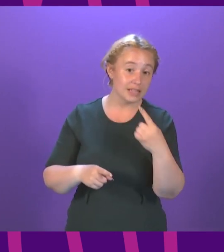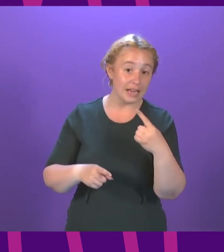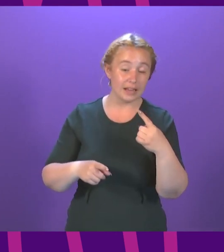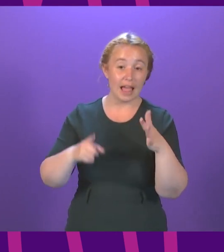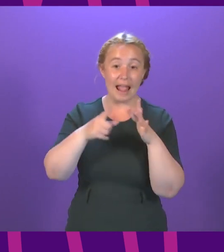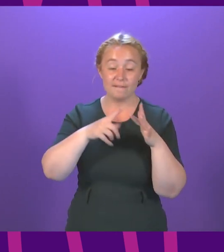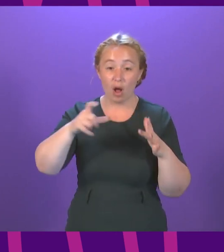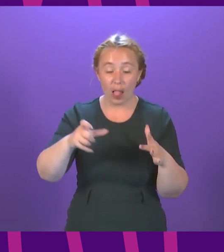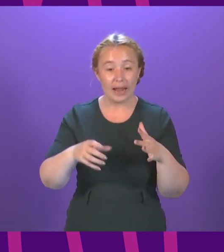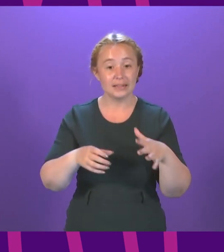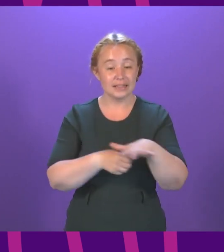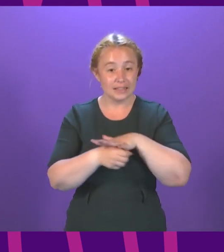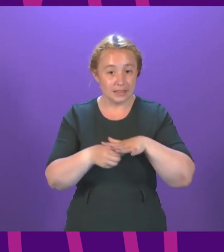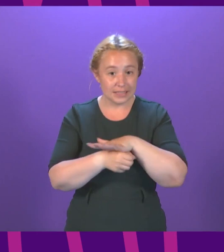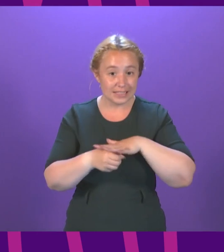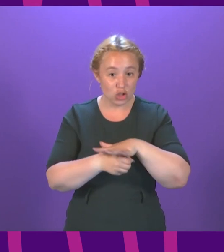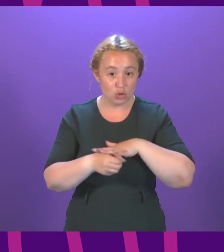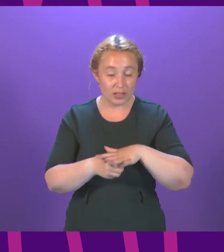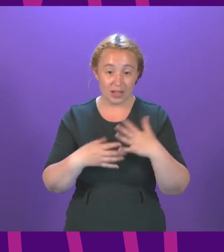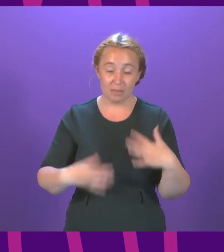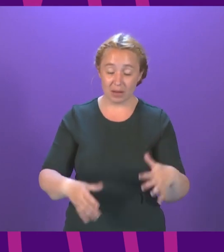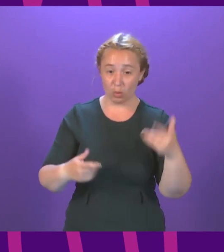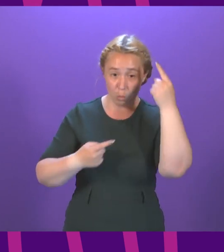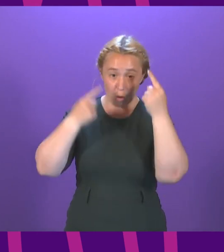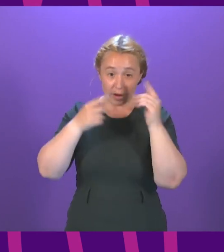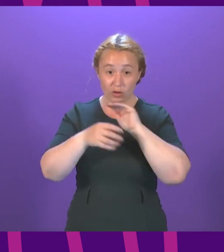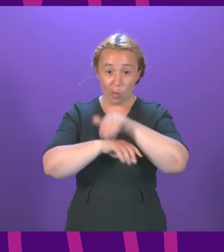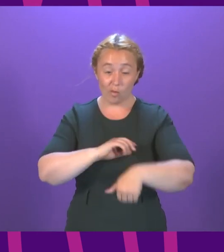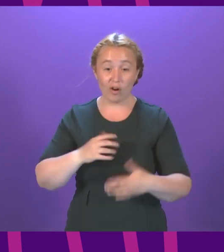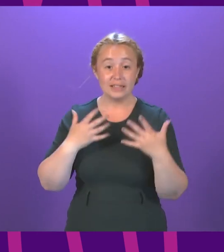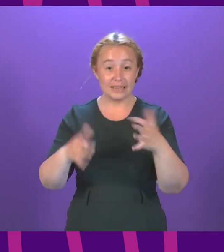who have contacted me about the care homes that are in the other 10 per cent, which are still